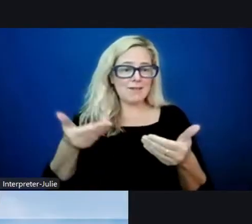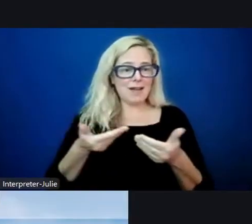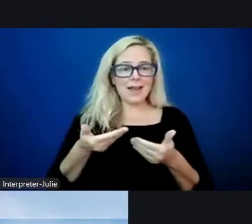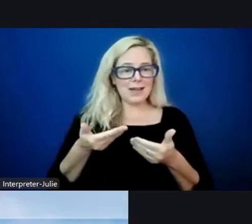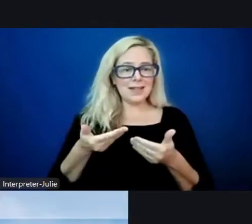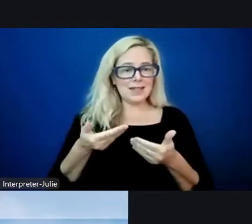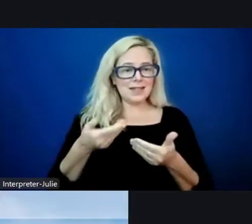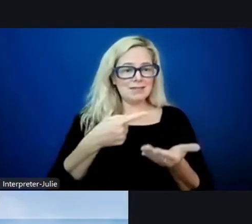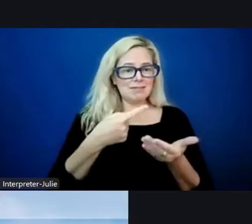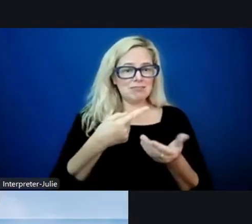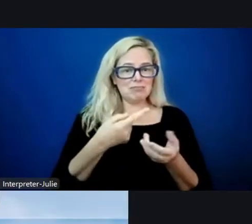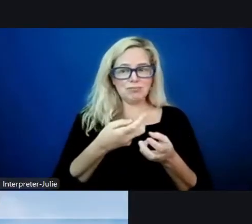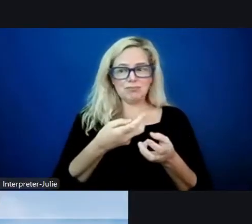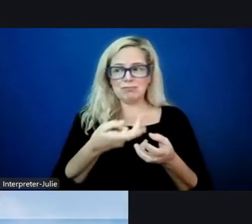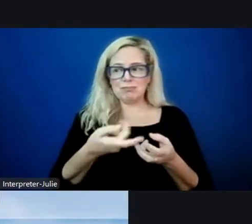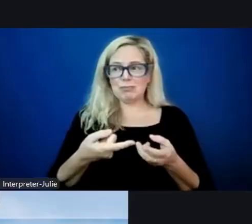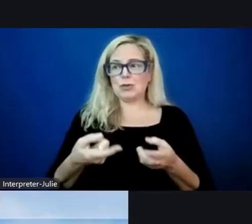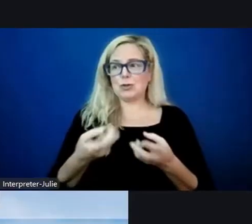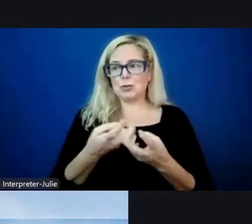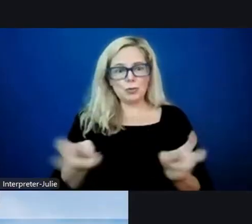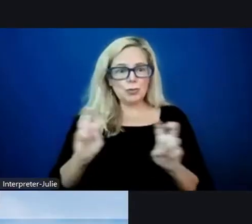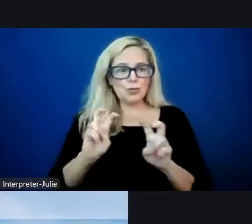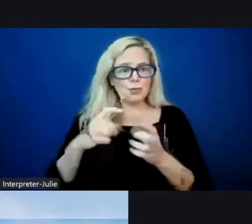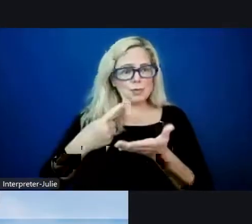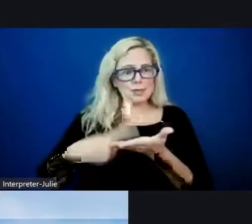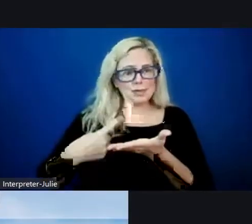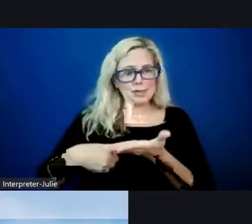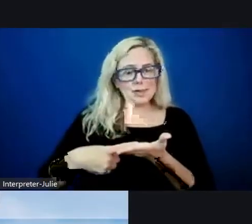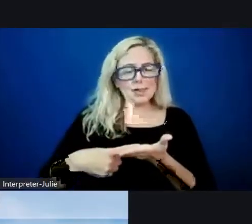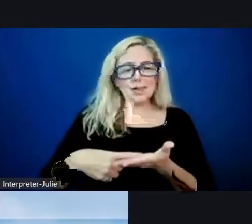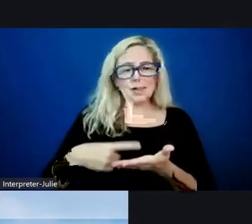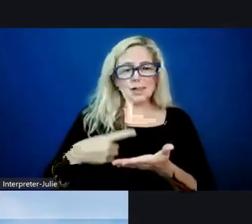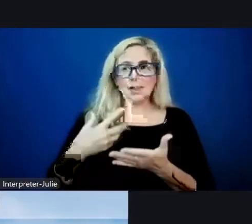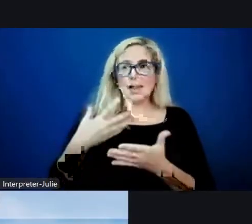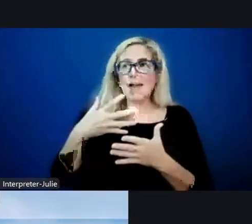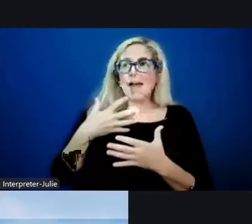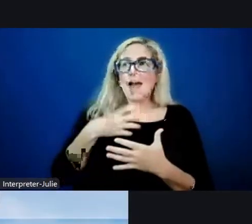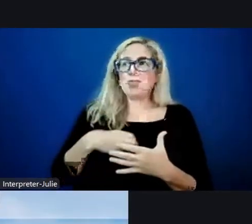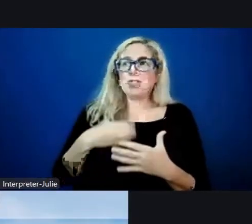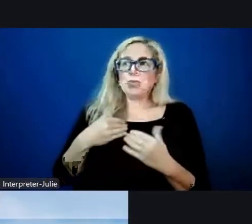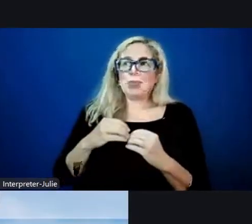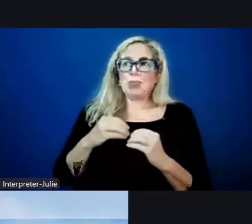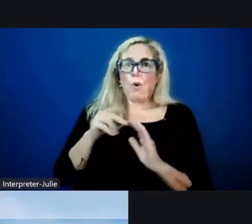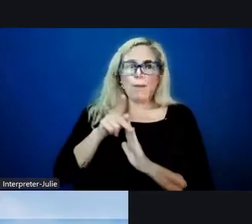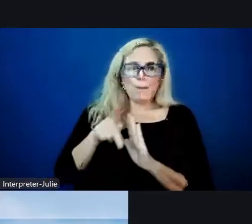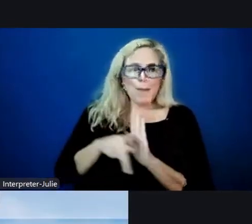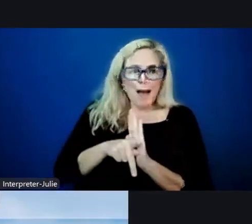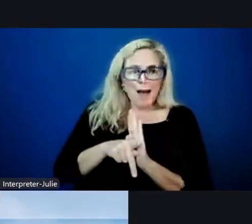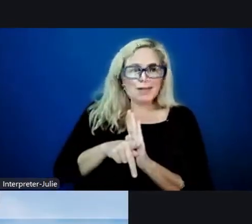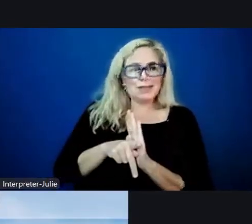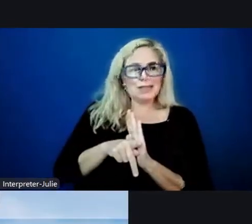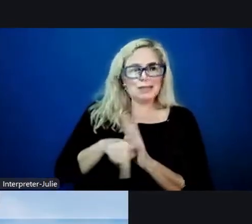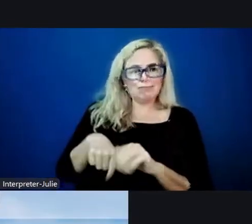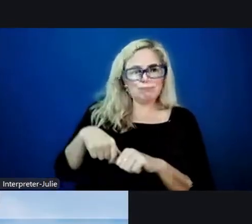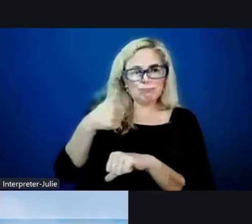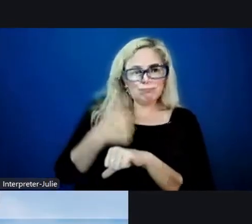I wish we had more policy ingrained into it where it was not just driven by folks like myself, faculty like myself,